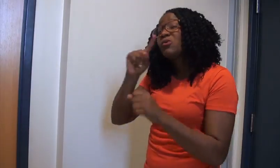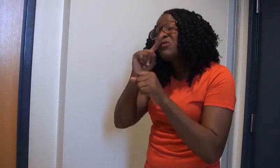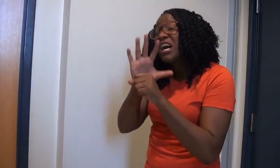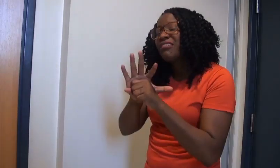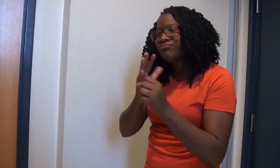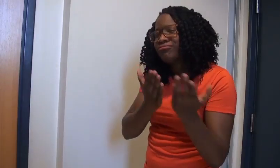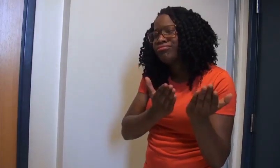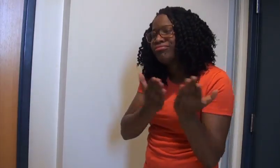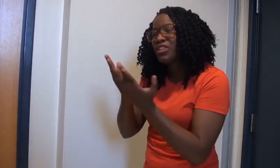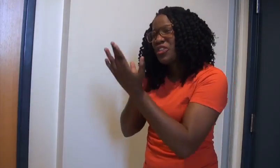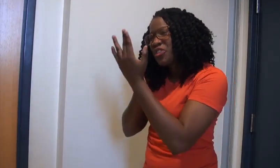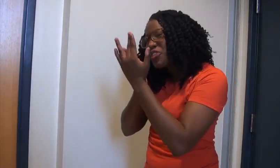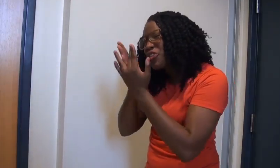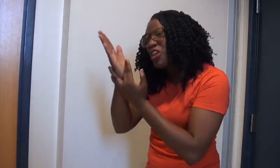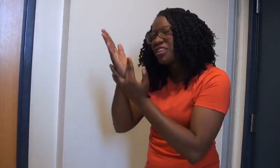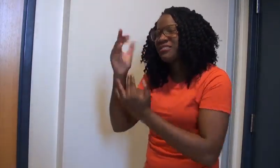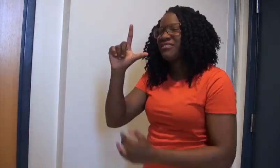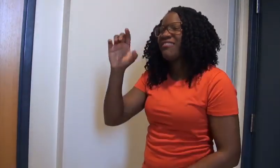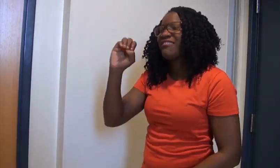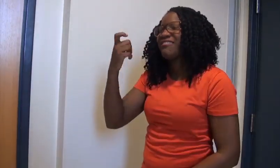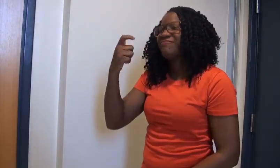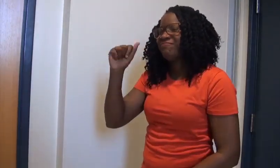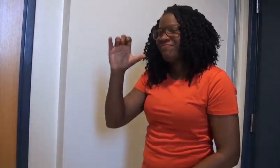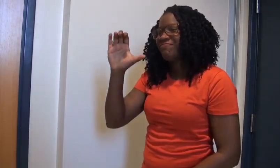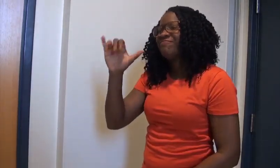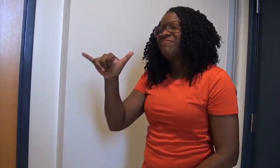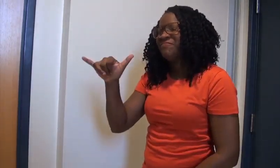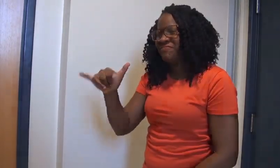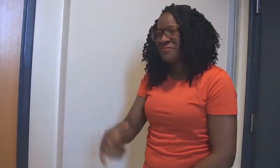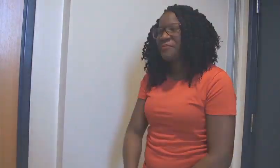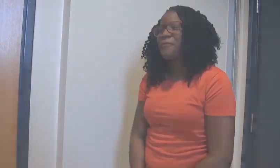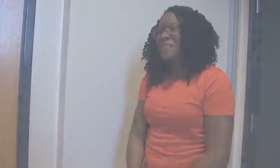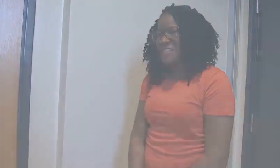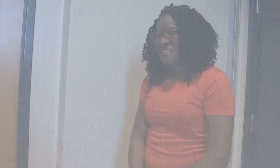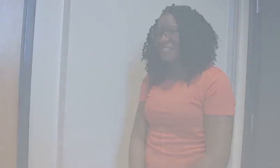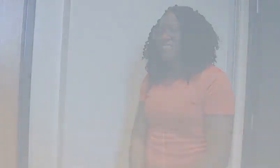in part, carrying on Howard Palmer’s legacy.